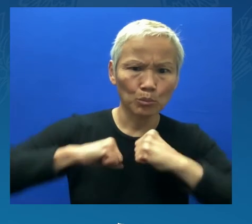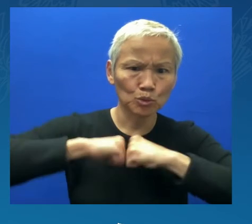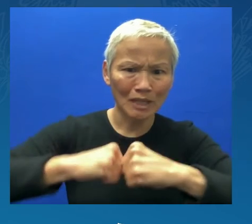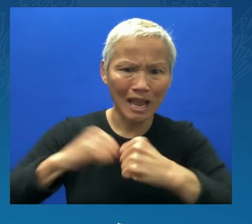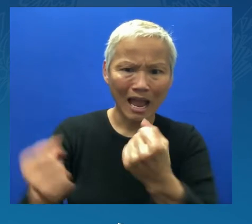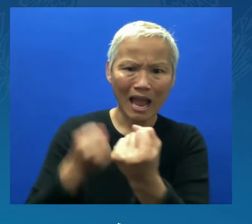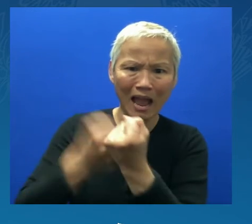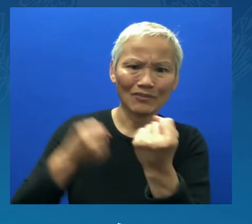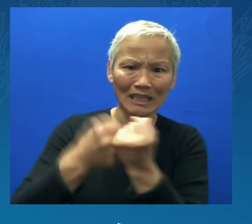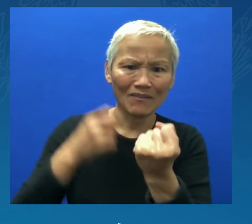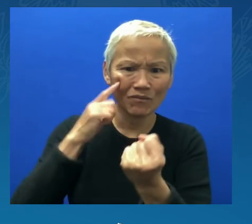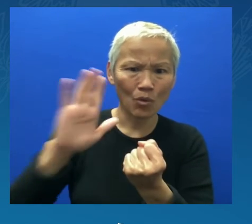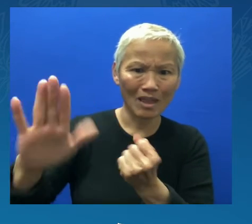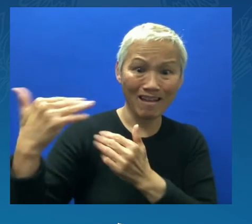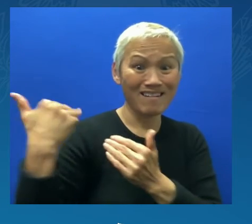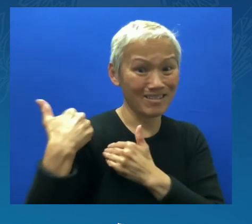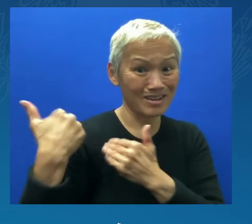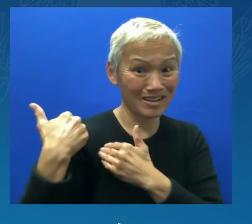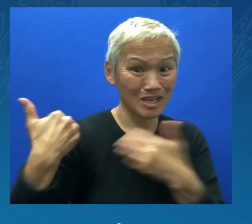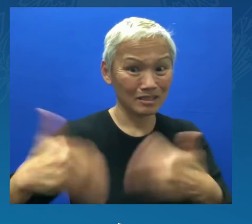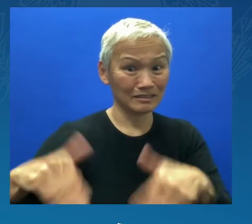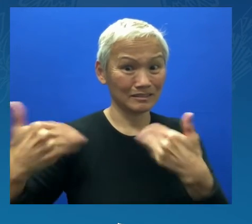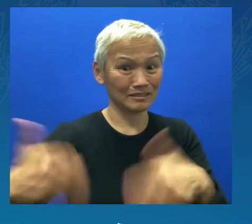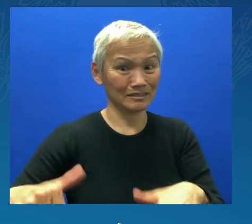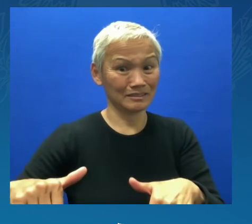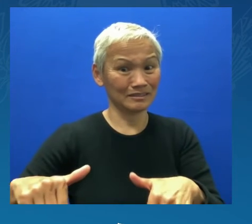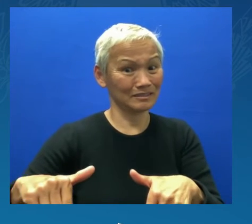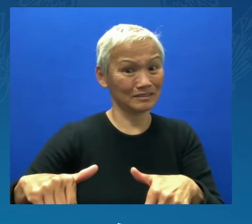Yeah, because it's not without risk.